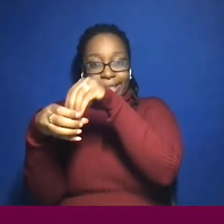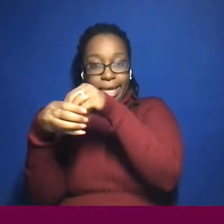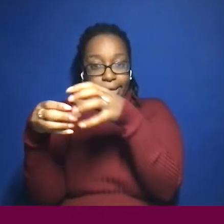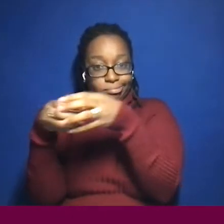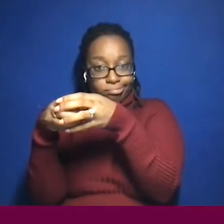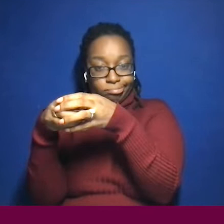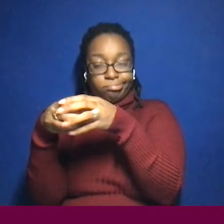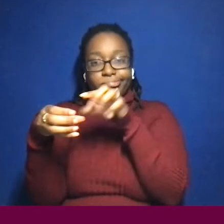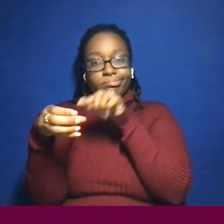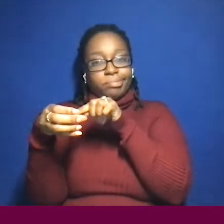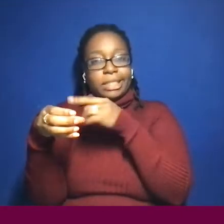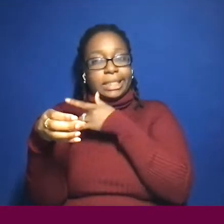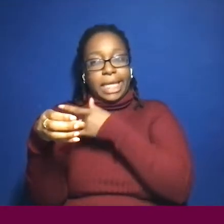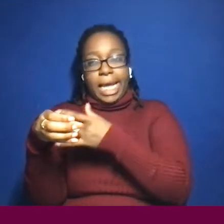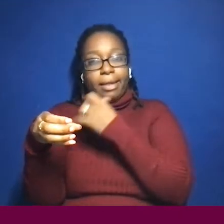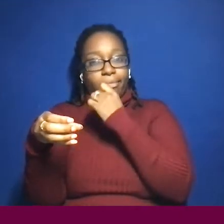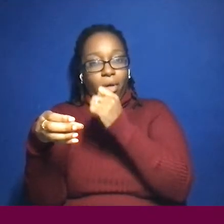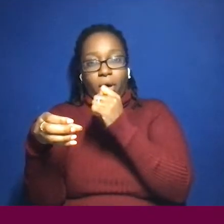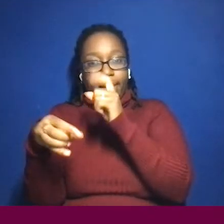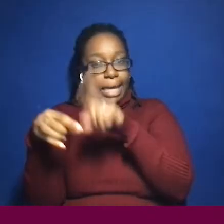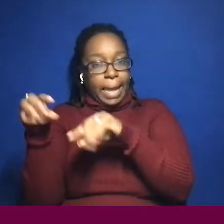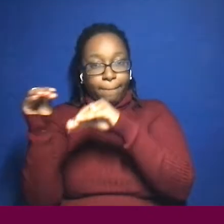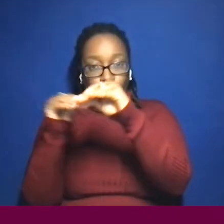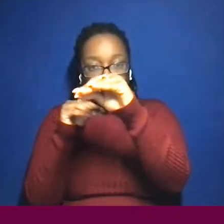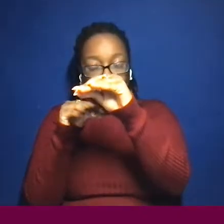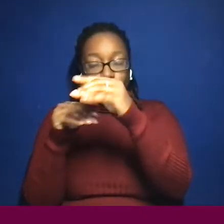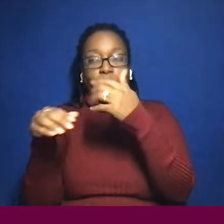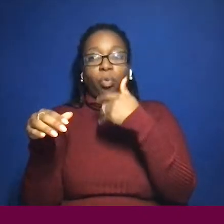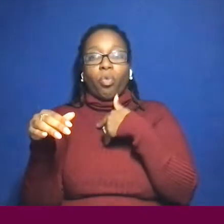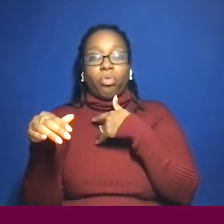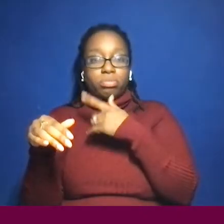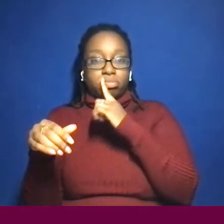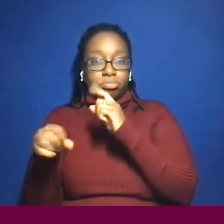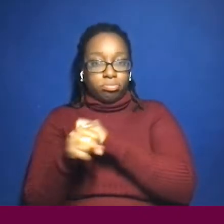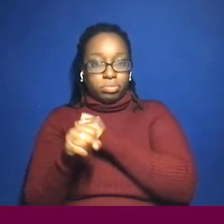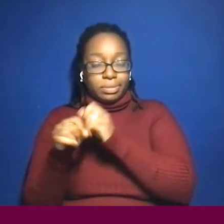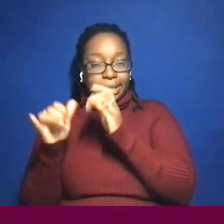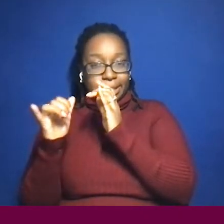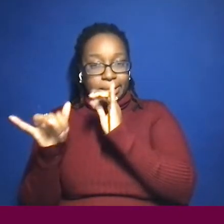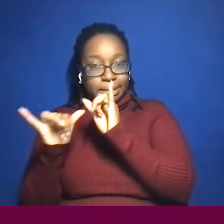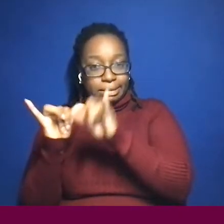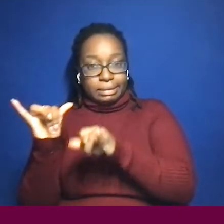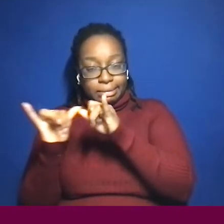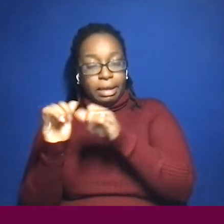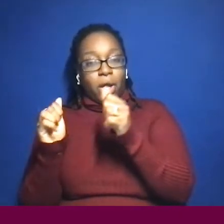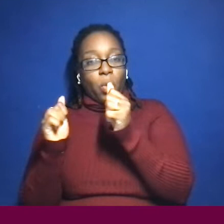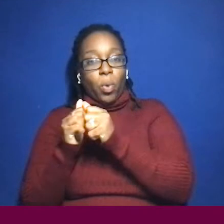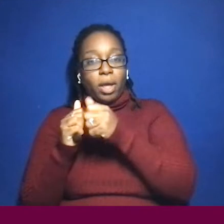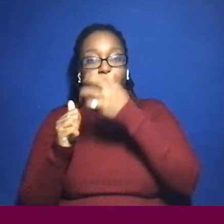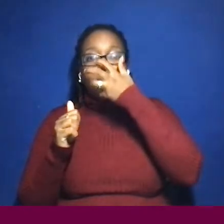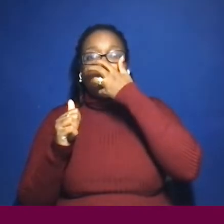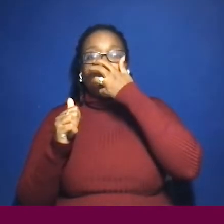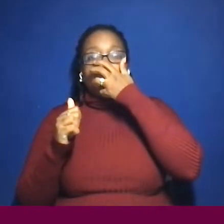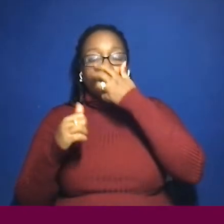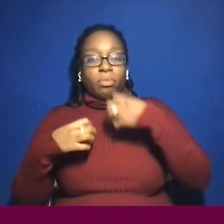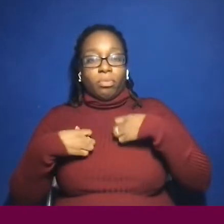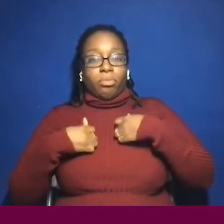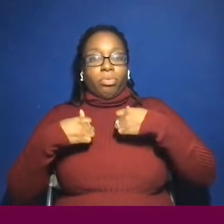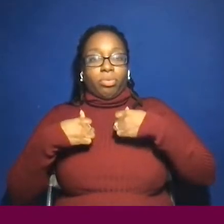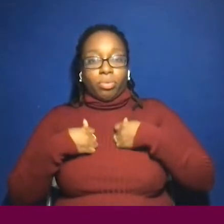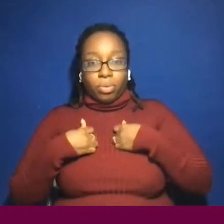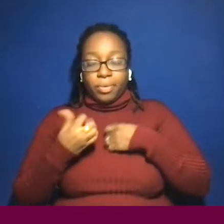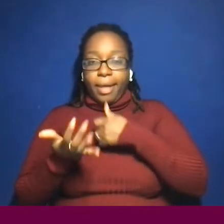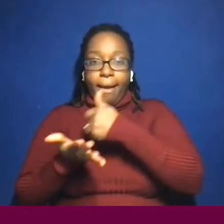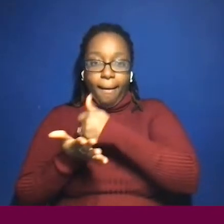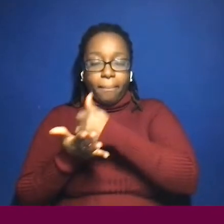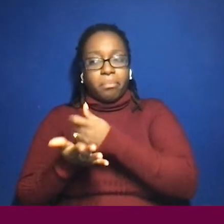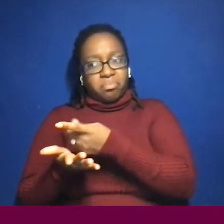dependent on ventilators for breathing, people with multiple chronic health conditions where